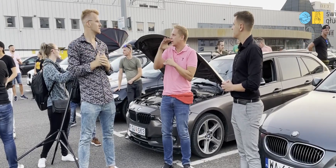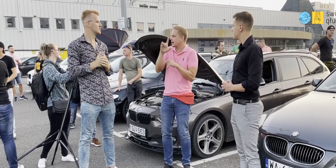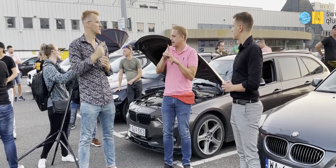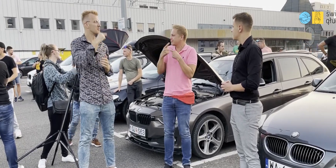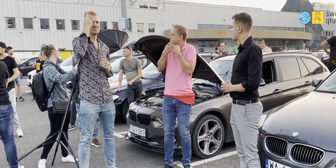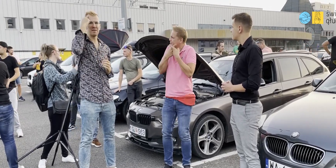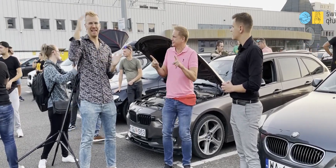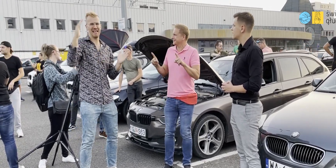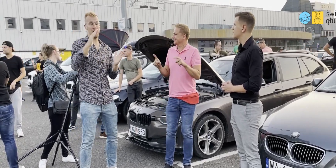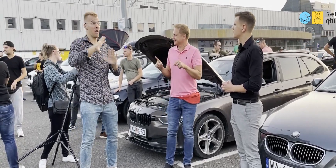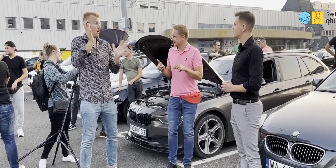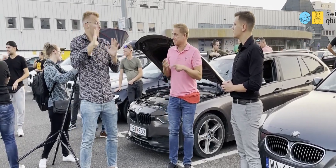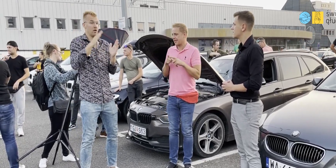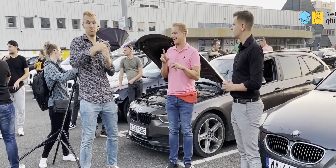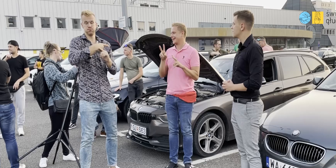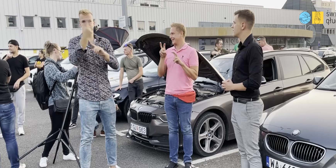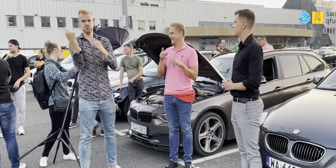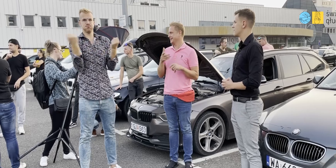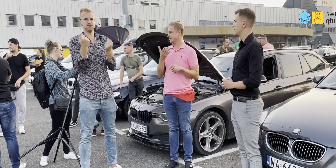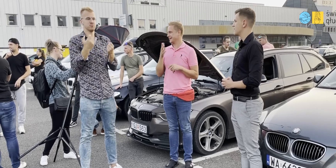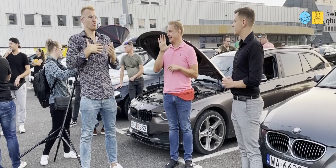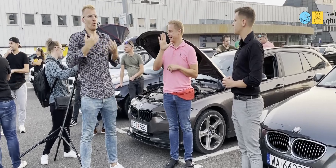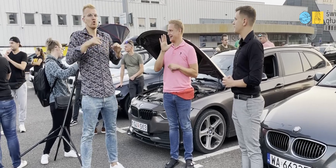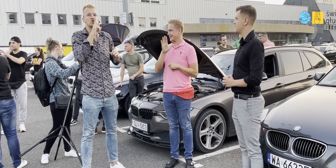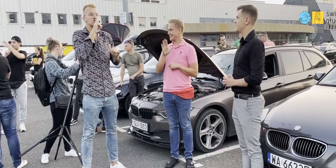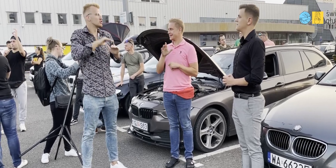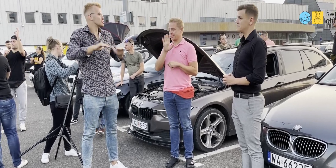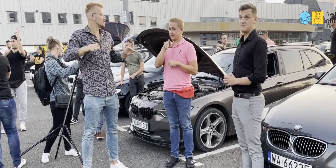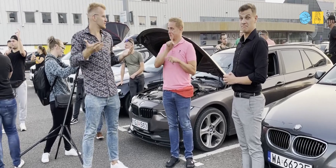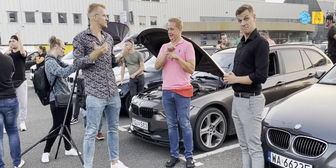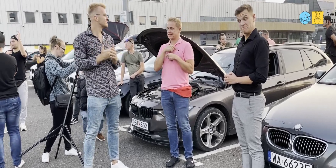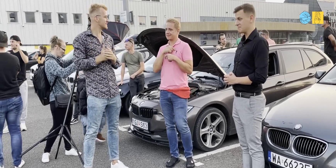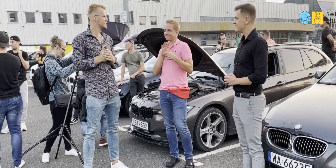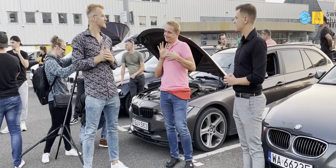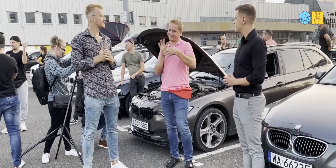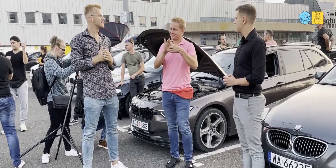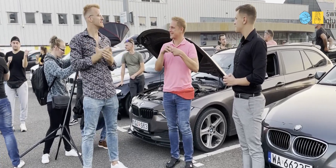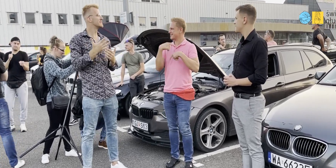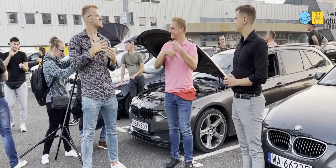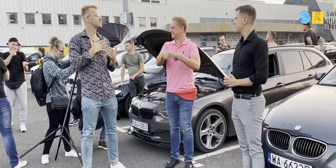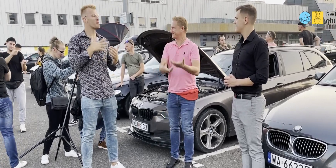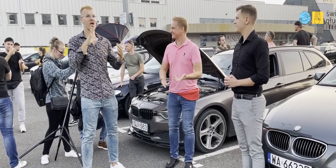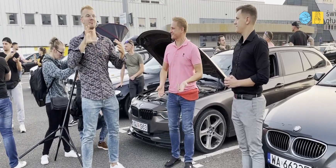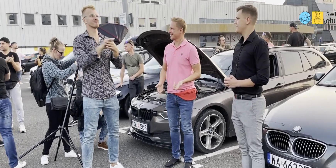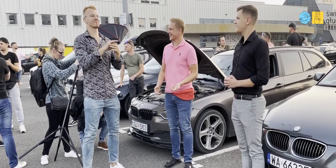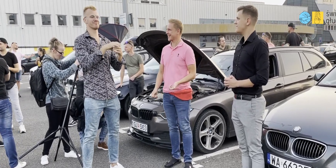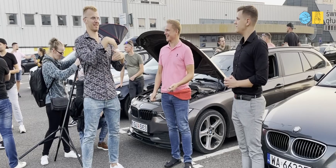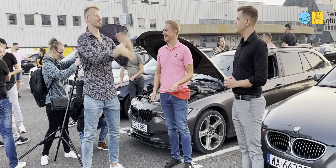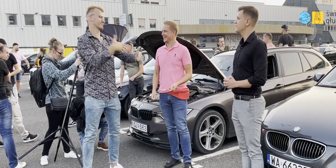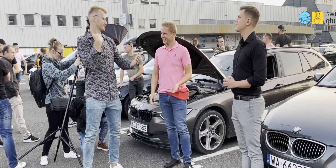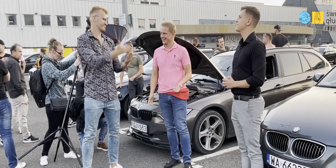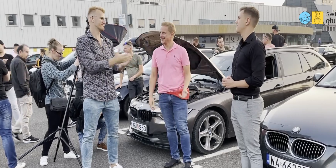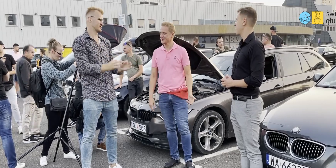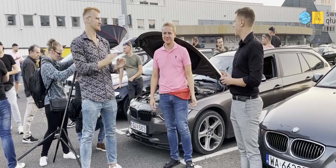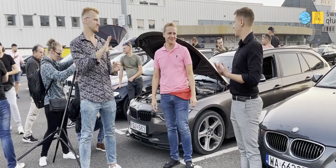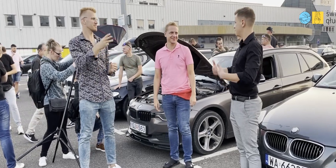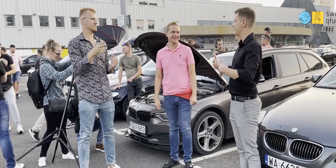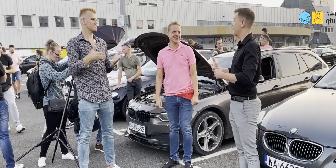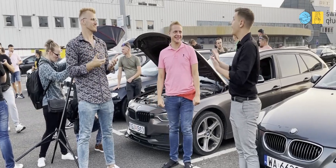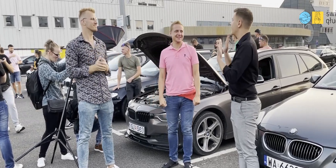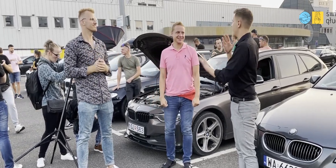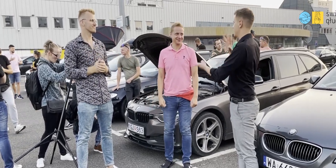Because the perceived speed is usually lower than the real one...